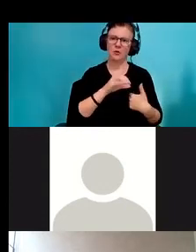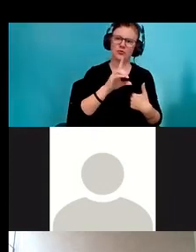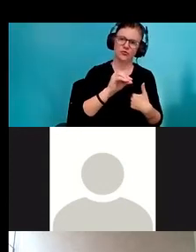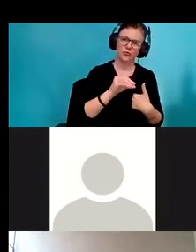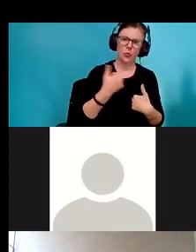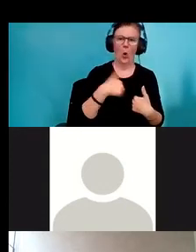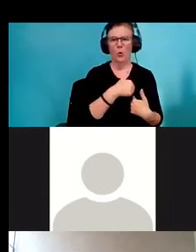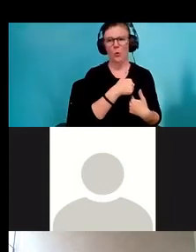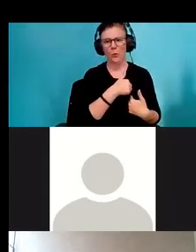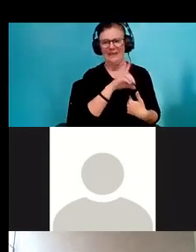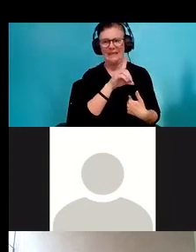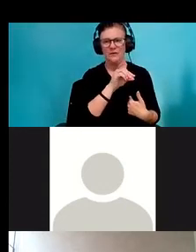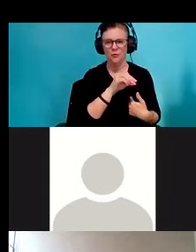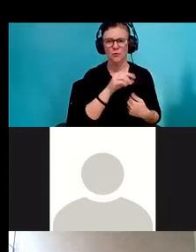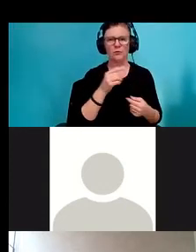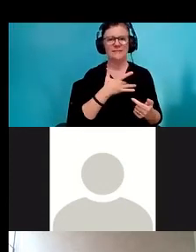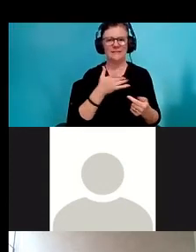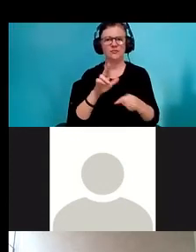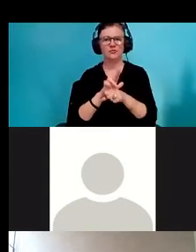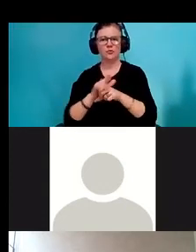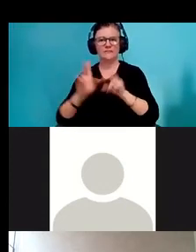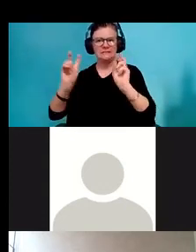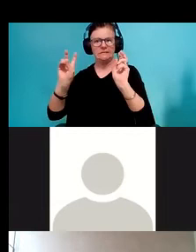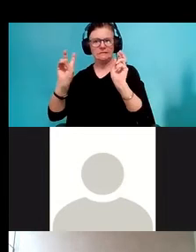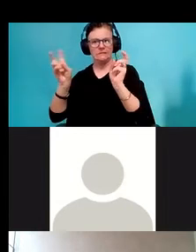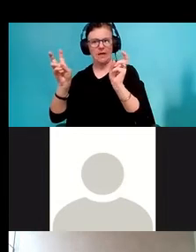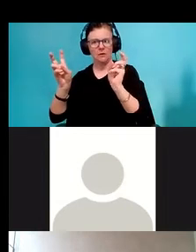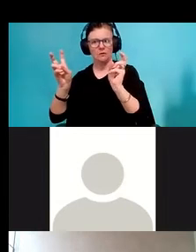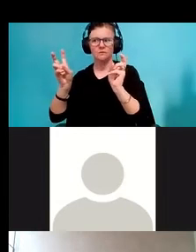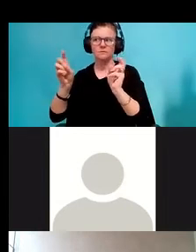but to use professional titles and that makes a lot of sense.